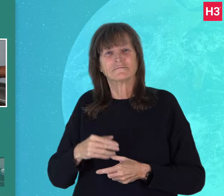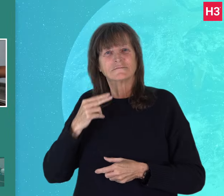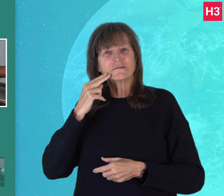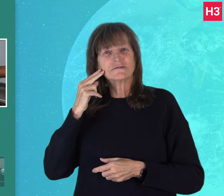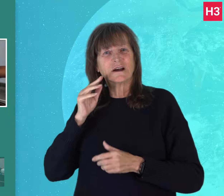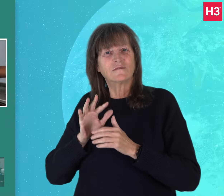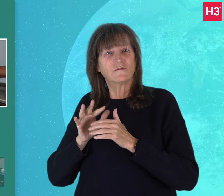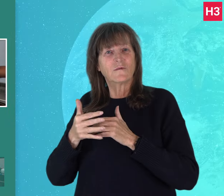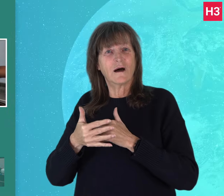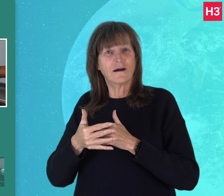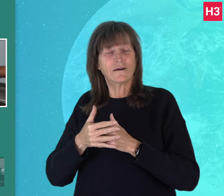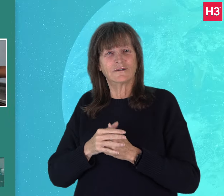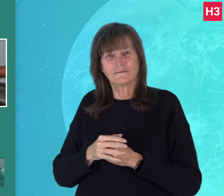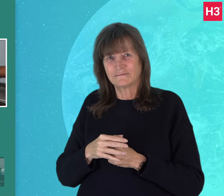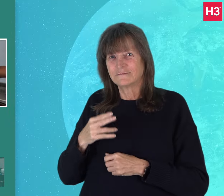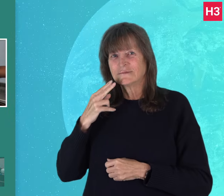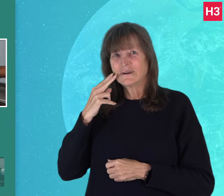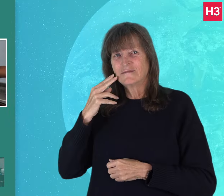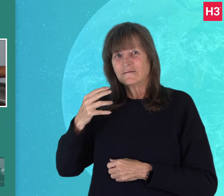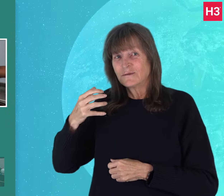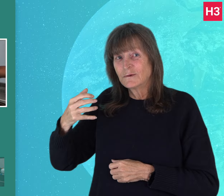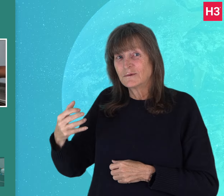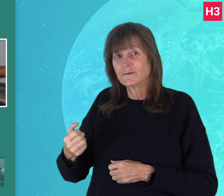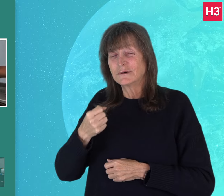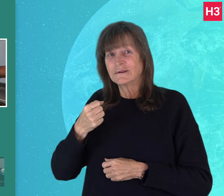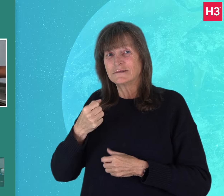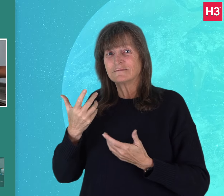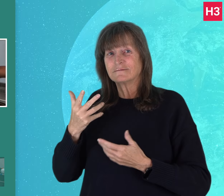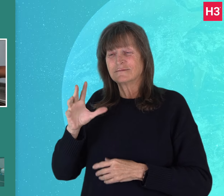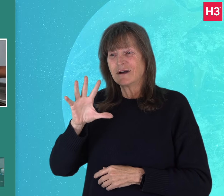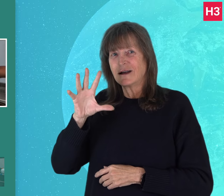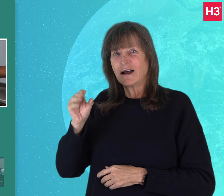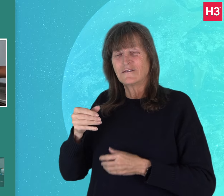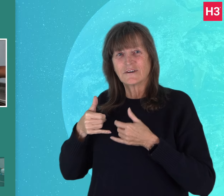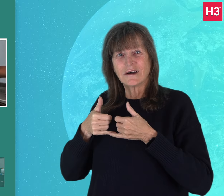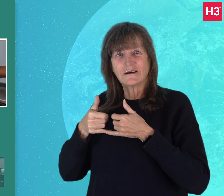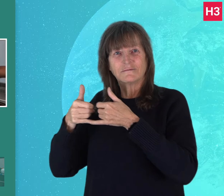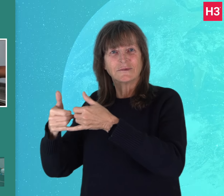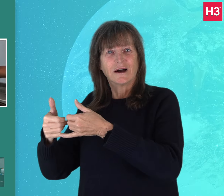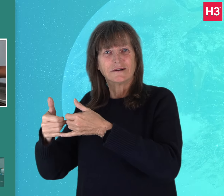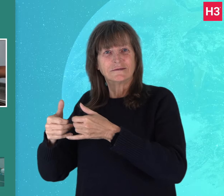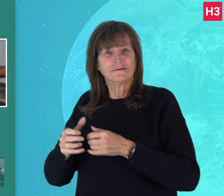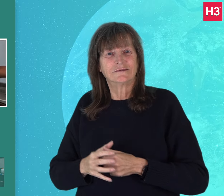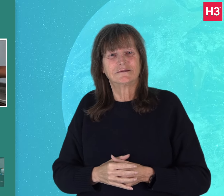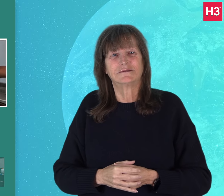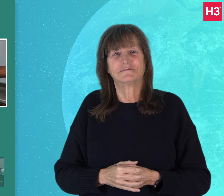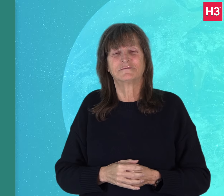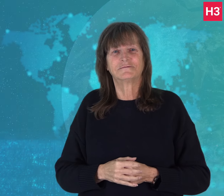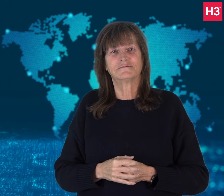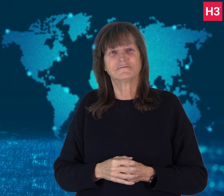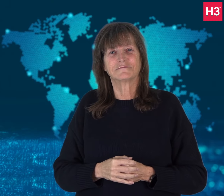Deaf Wins Africa Prize